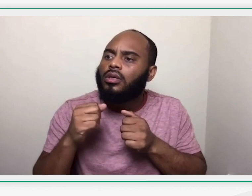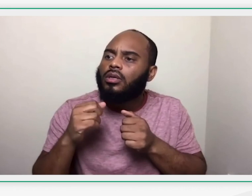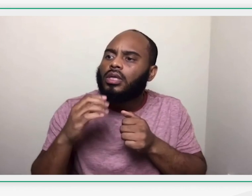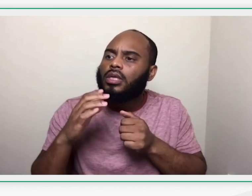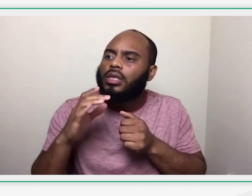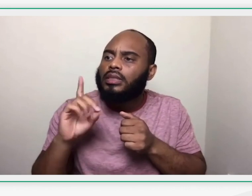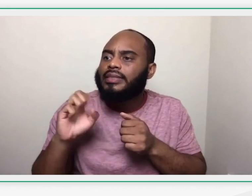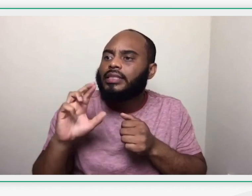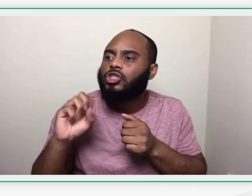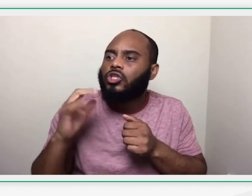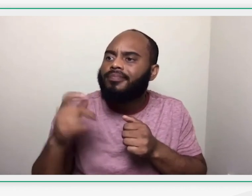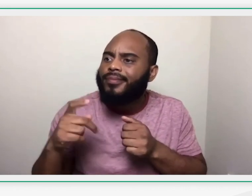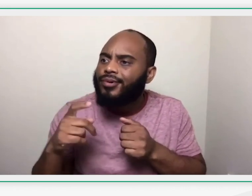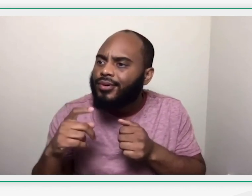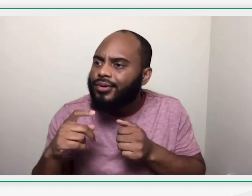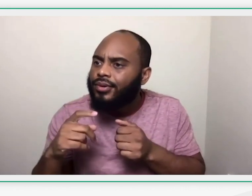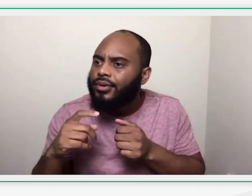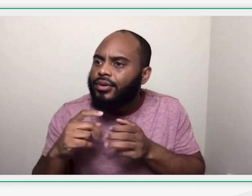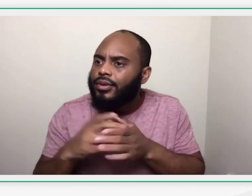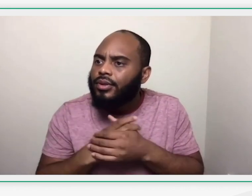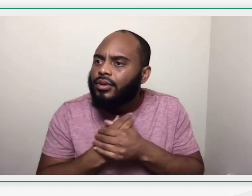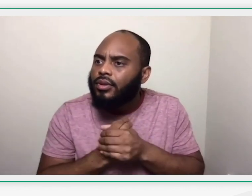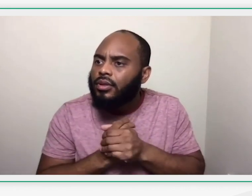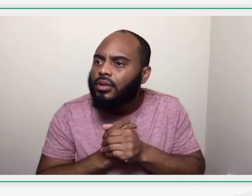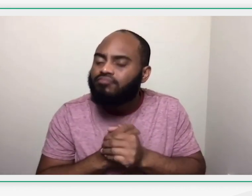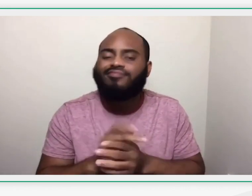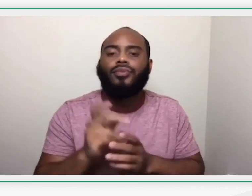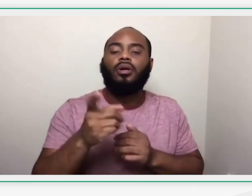it says: What category would a car dealership be in?